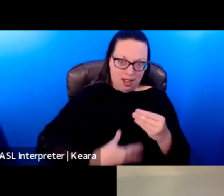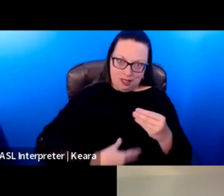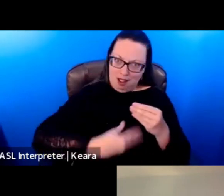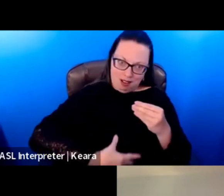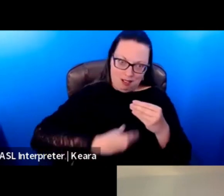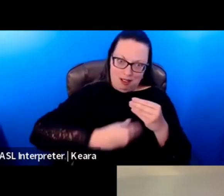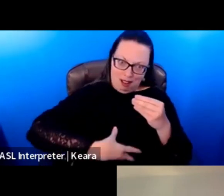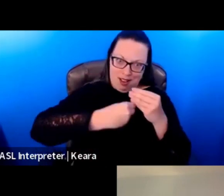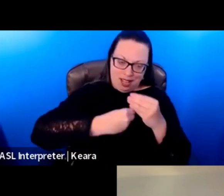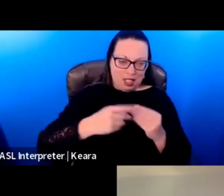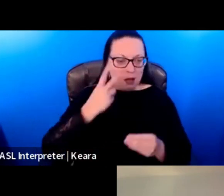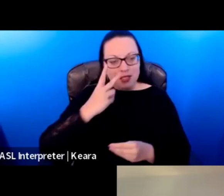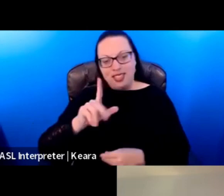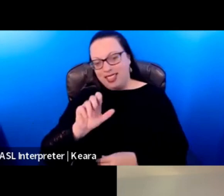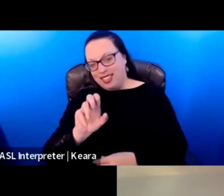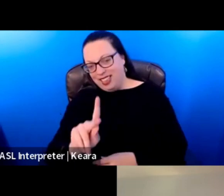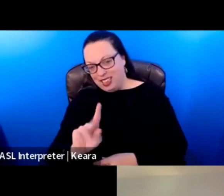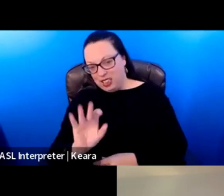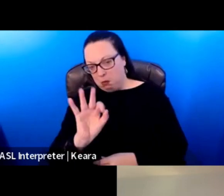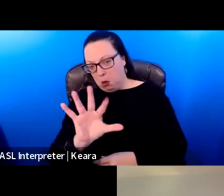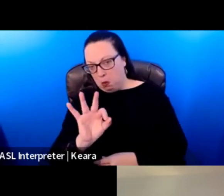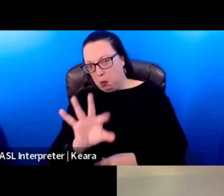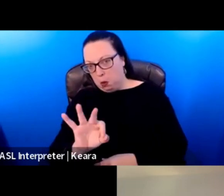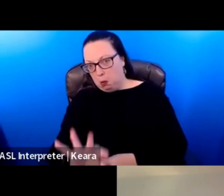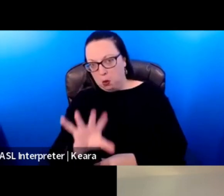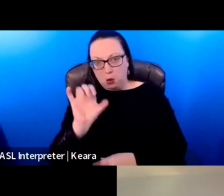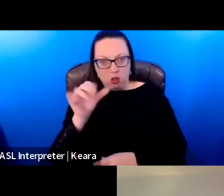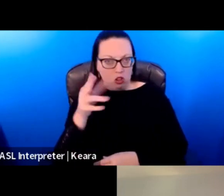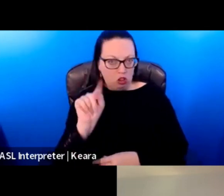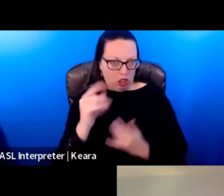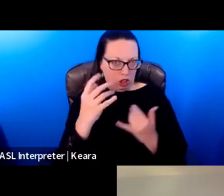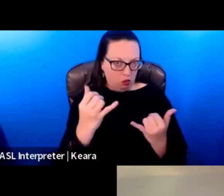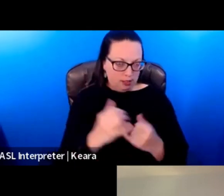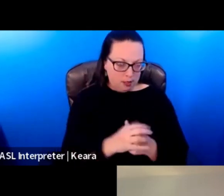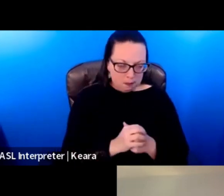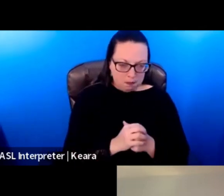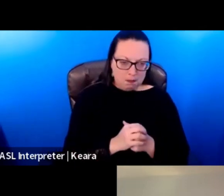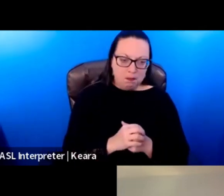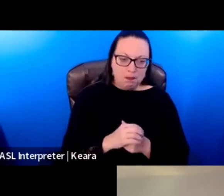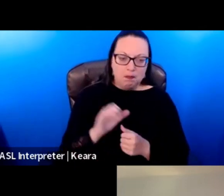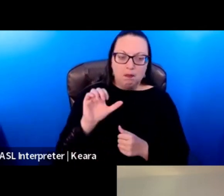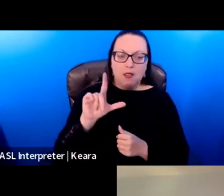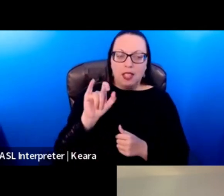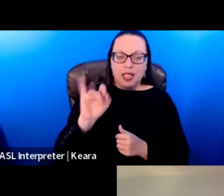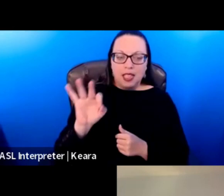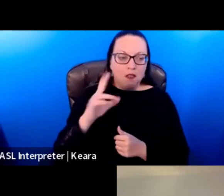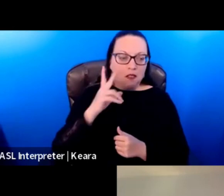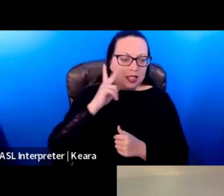links in the chat right now. Judy Dettmer: Great, thank you. Cliff, I see that you've put your hand up, we want to jump in.